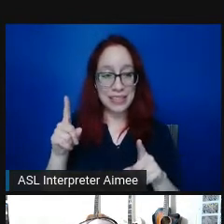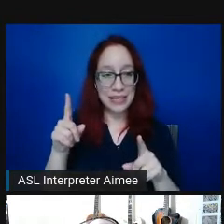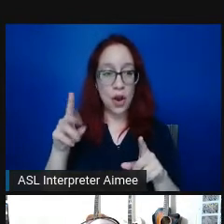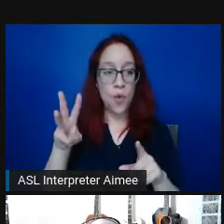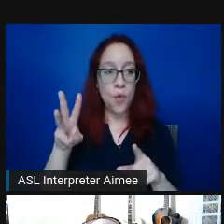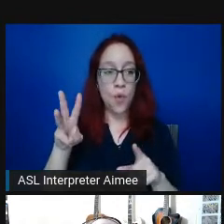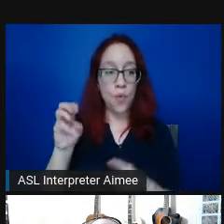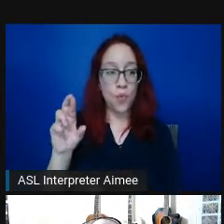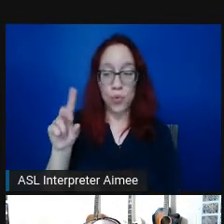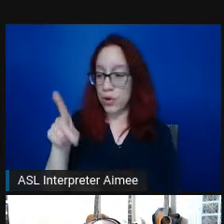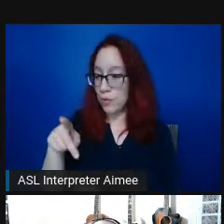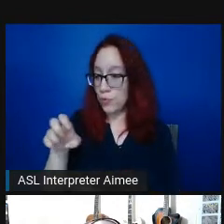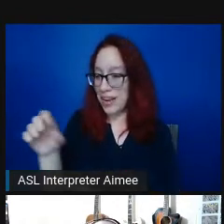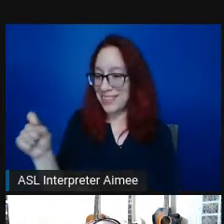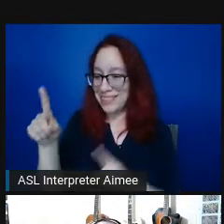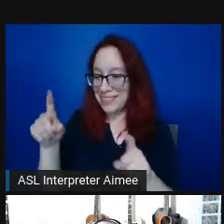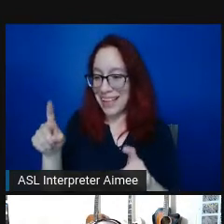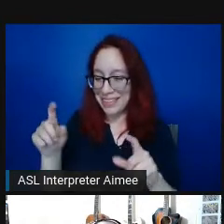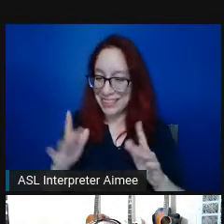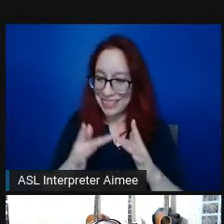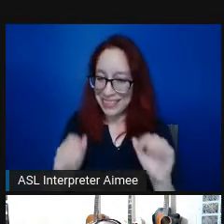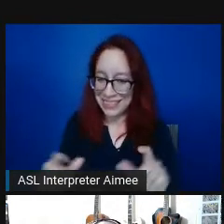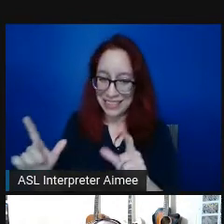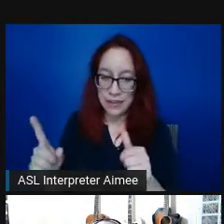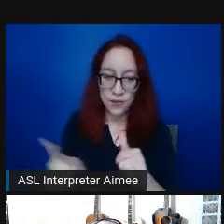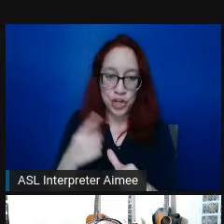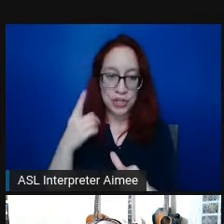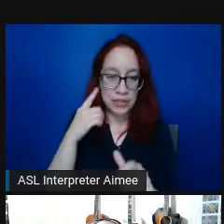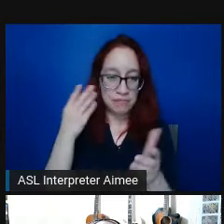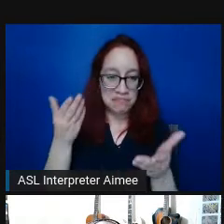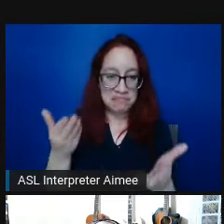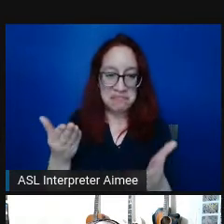that I've put together. The first page we are looking at is simple stuff.